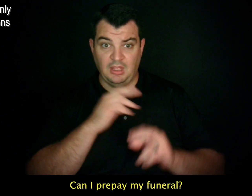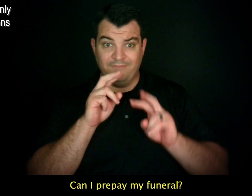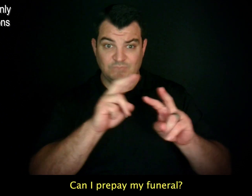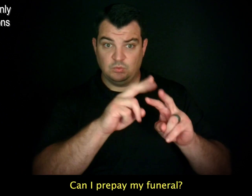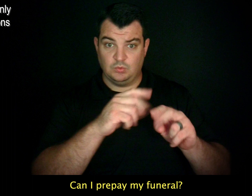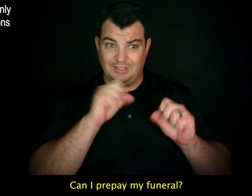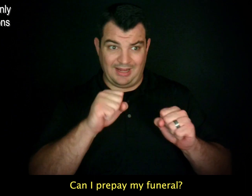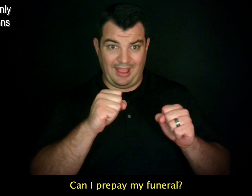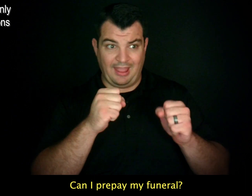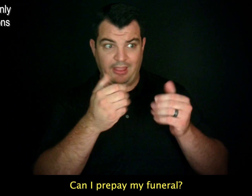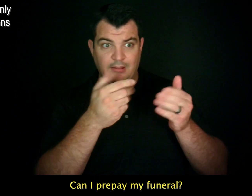Can I prepay my funeral?